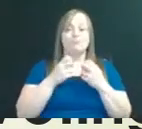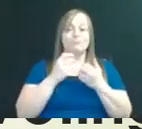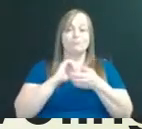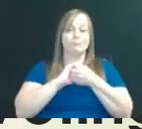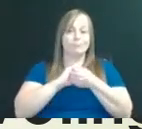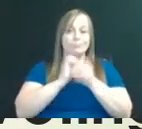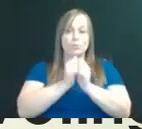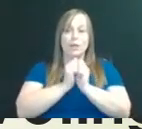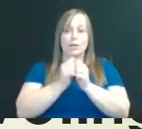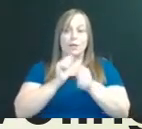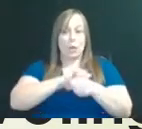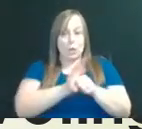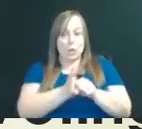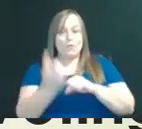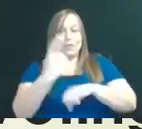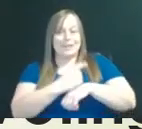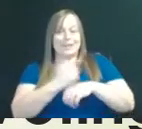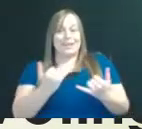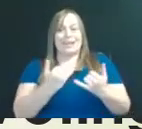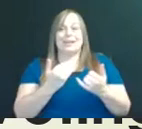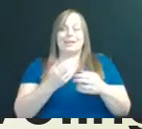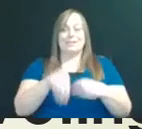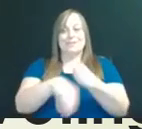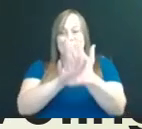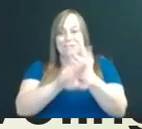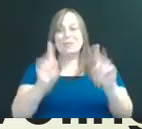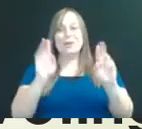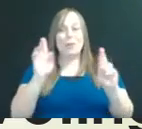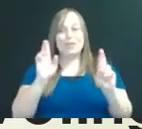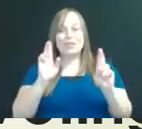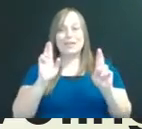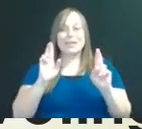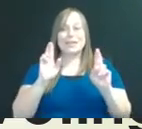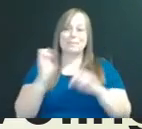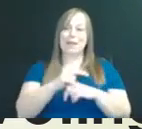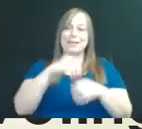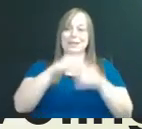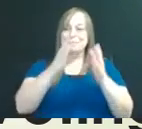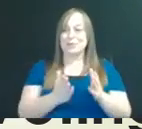In COVID times we do it virtually, but hopefully we will get back to in-person soon.